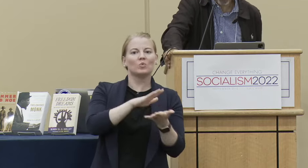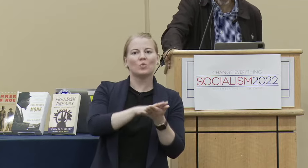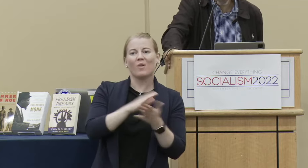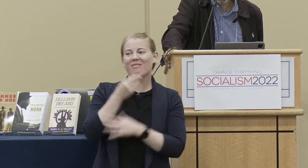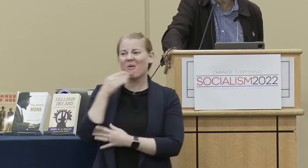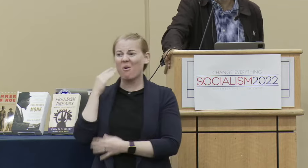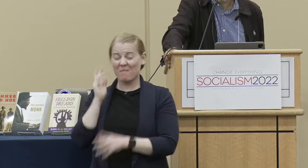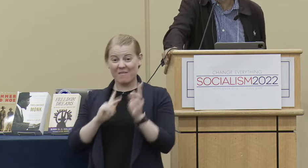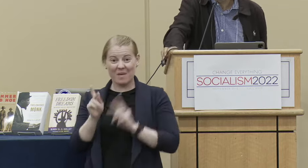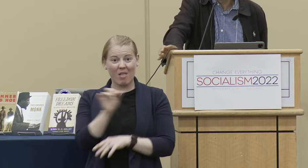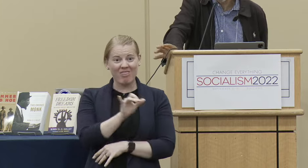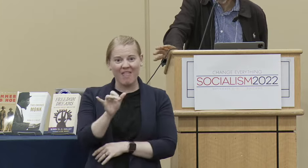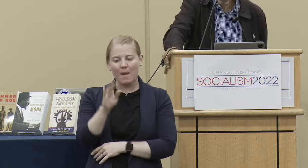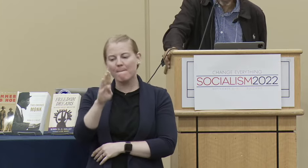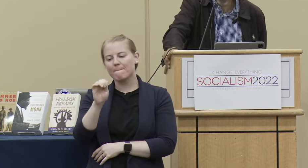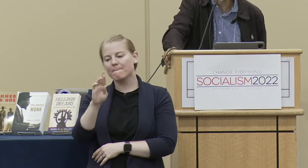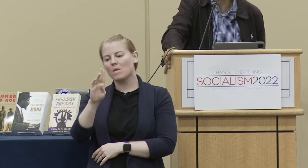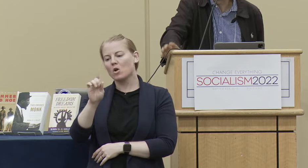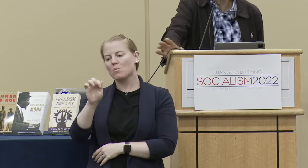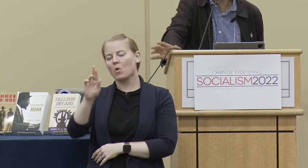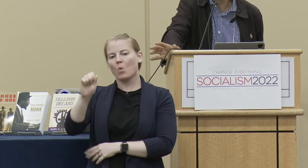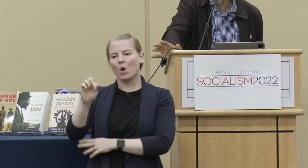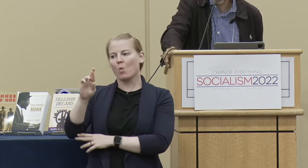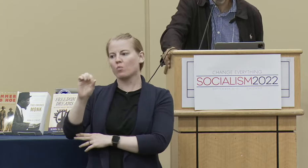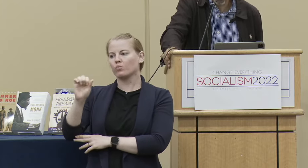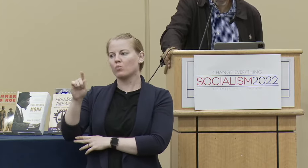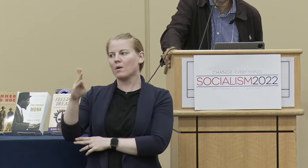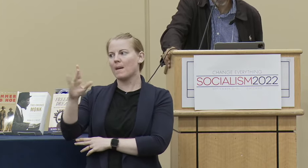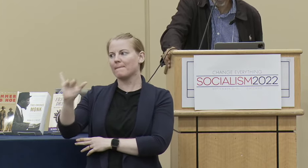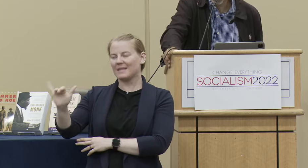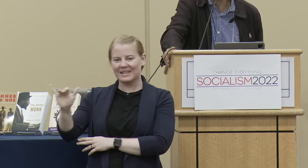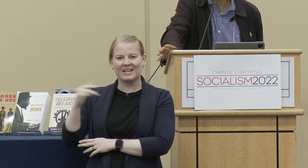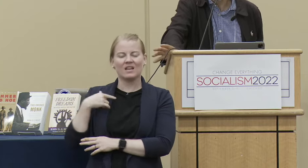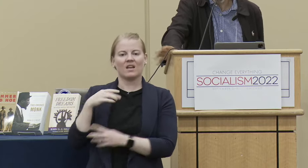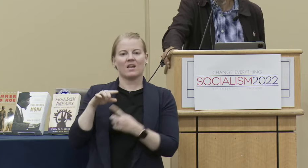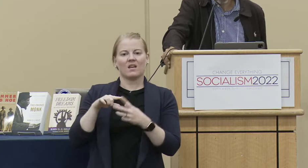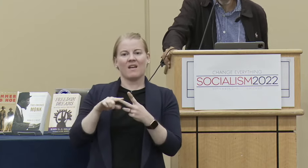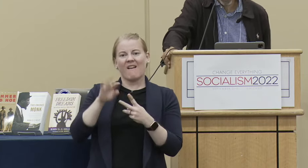Breathe Collective. The Chicago Freedom School. The home of